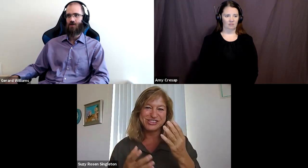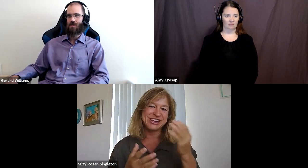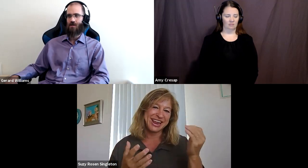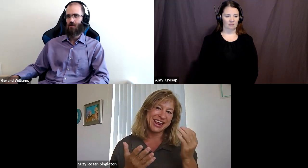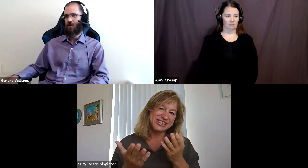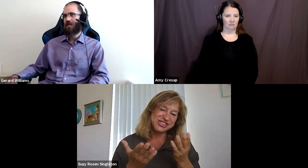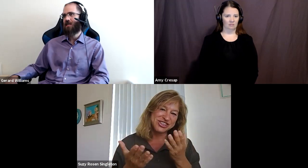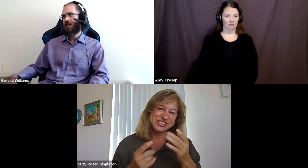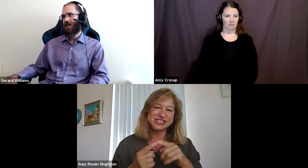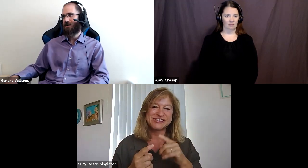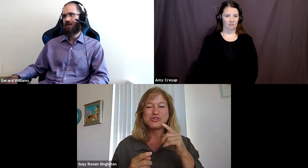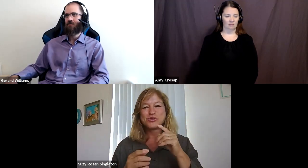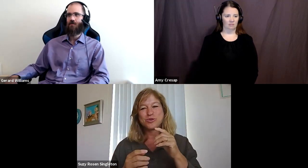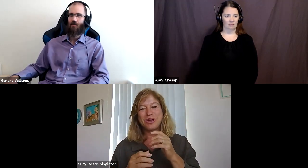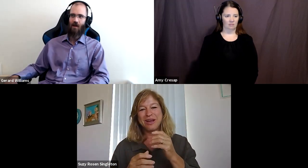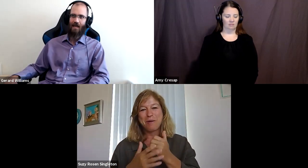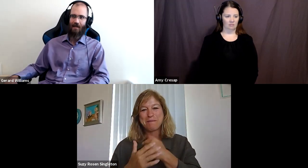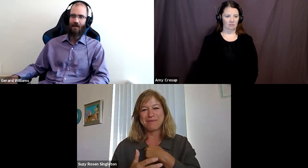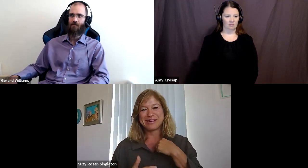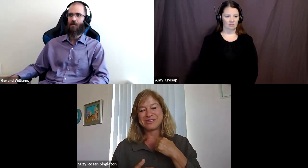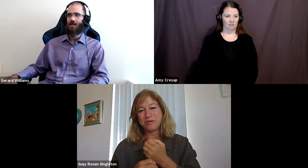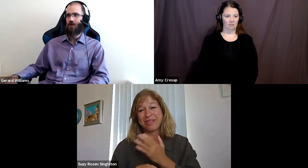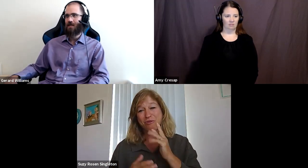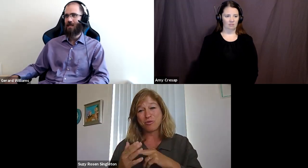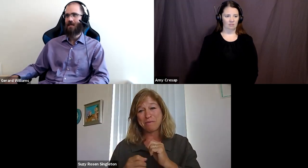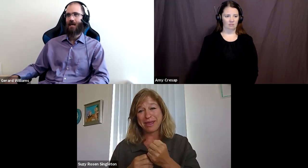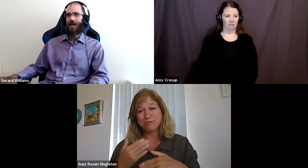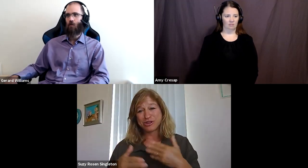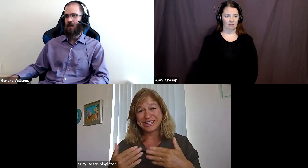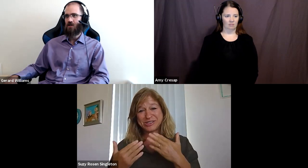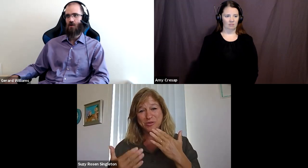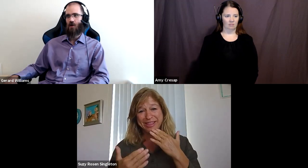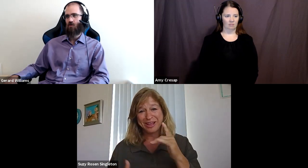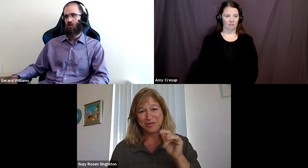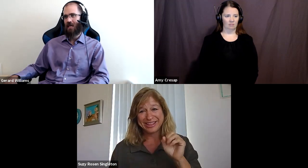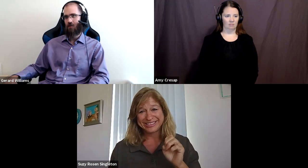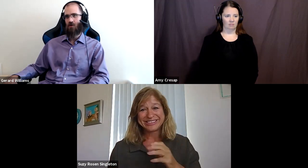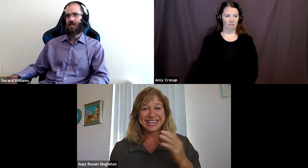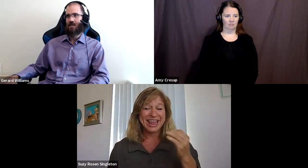has contributed in providing information and helping us with our rulemaking proceedings